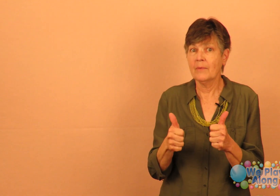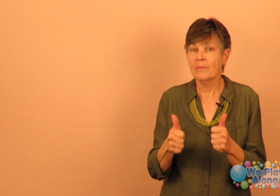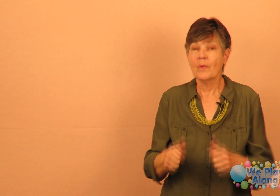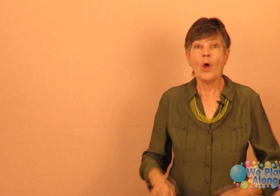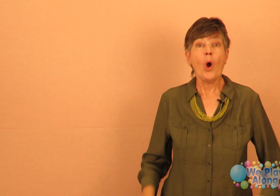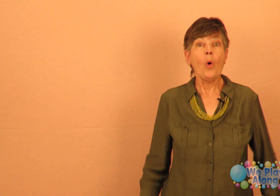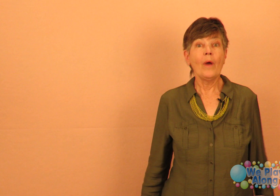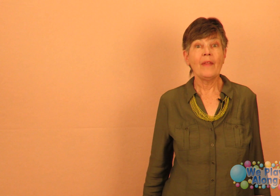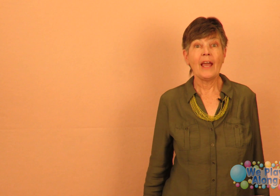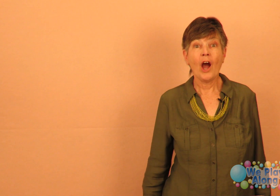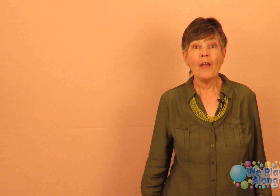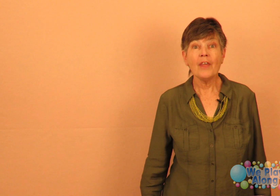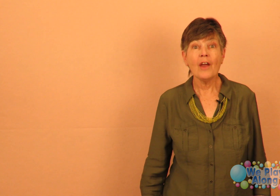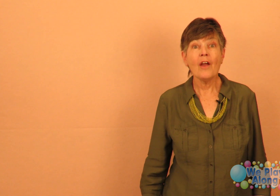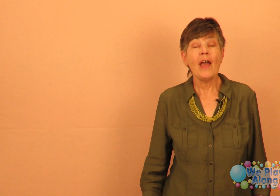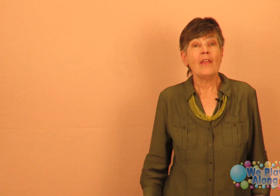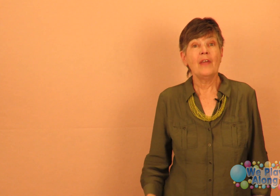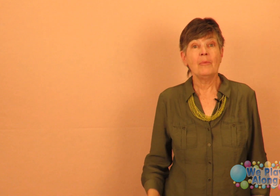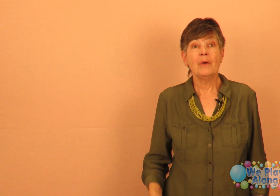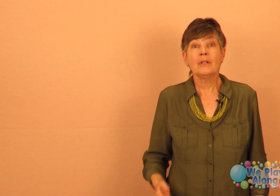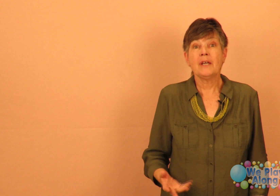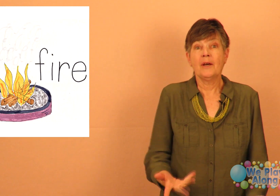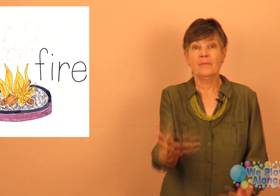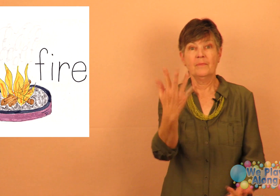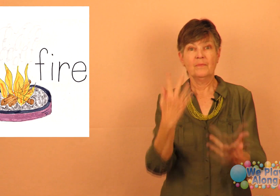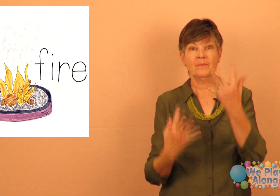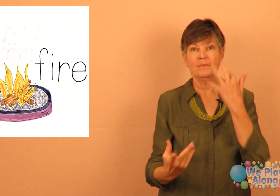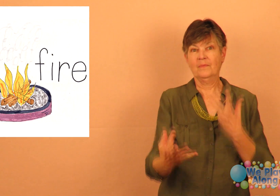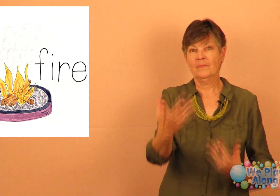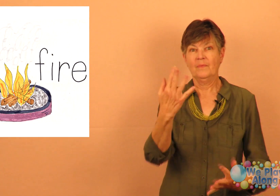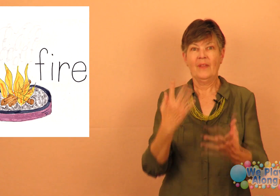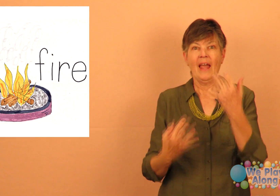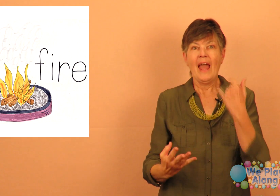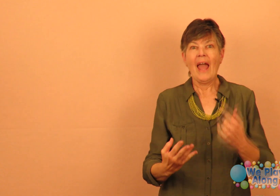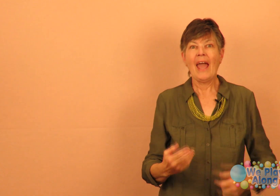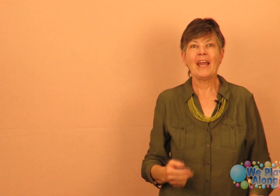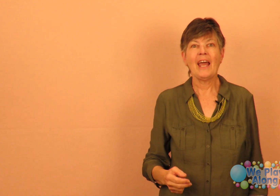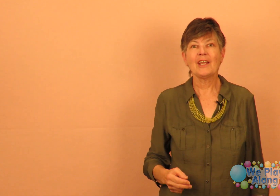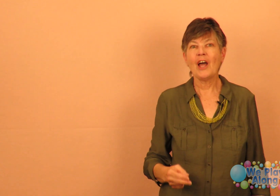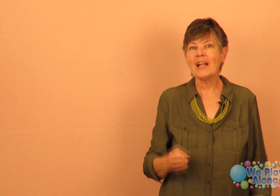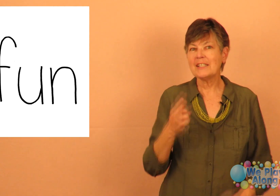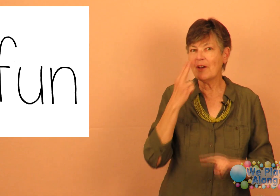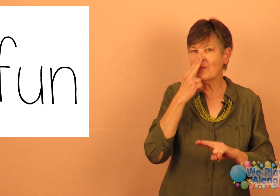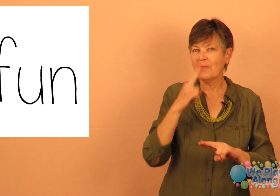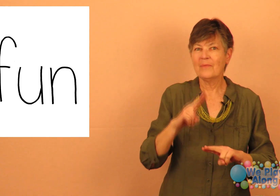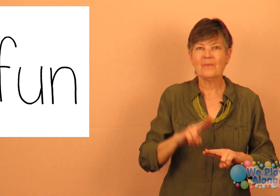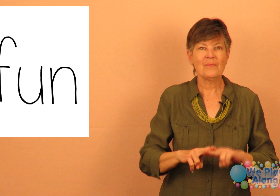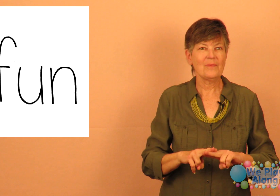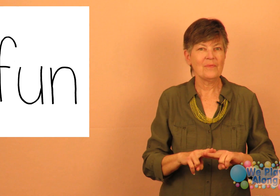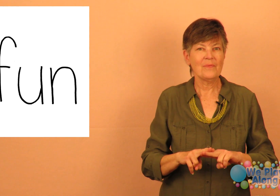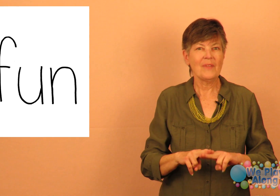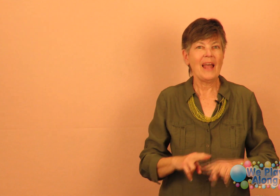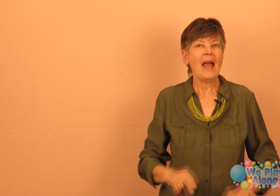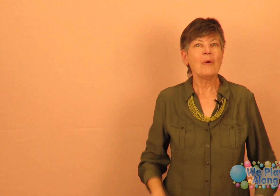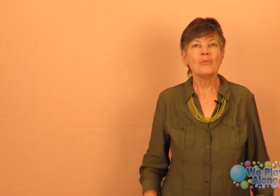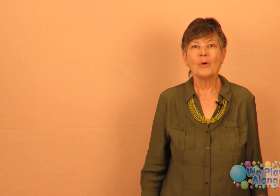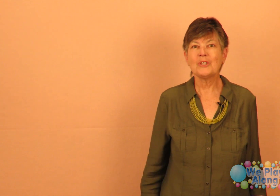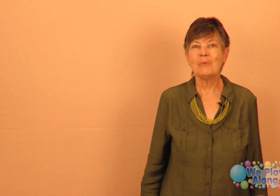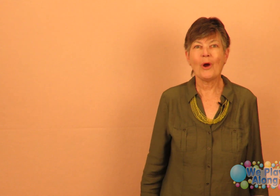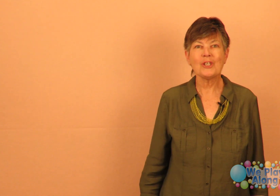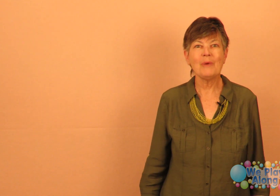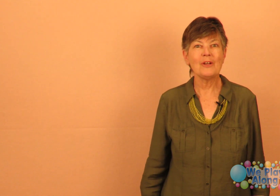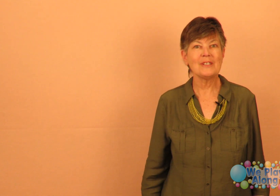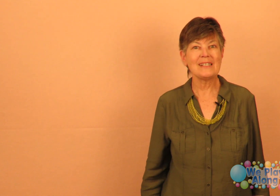when they got there they built a and had lots of roasting marshmallows and